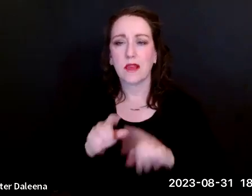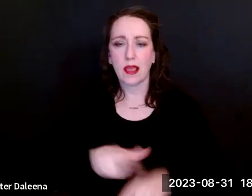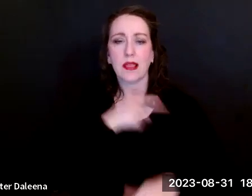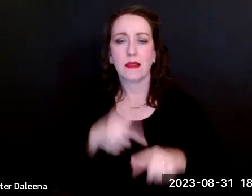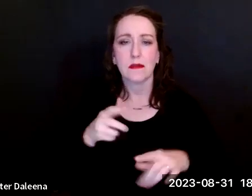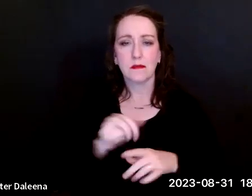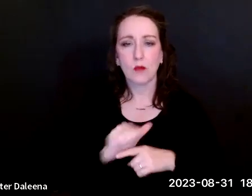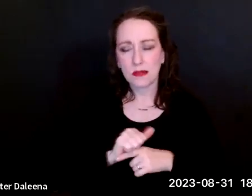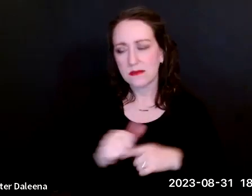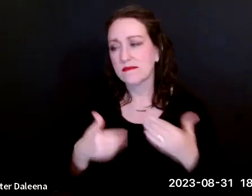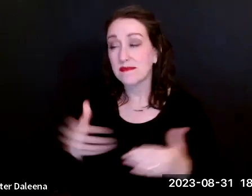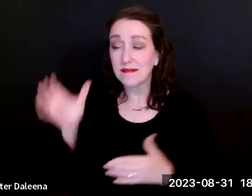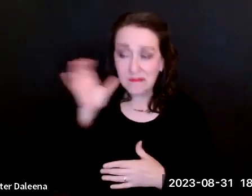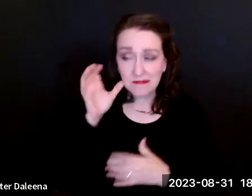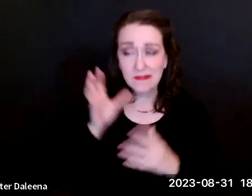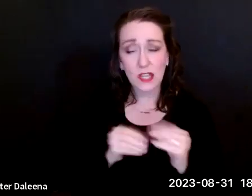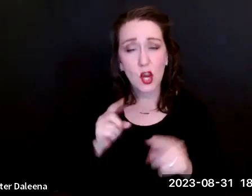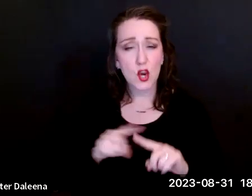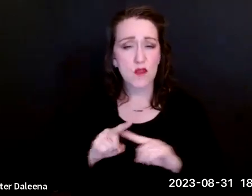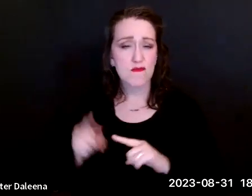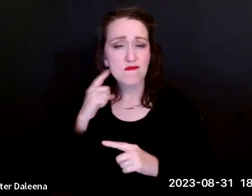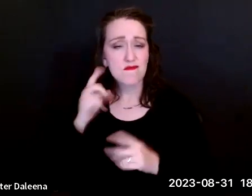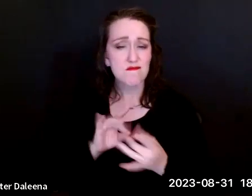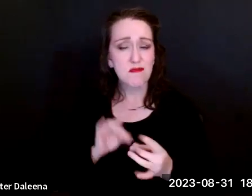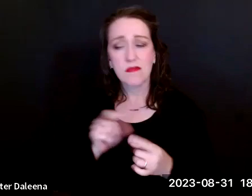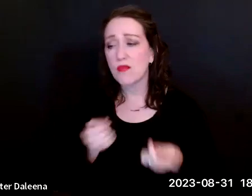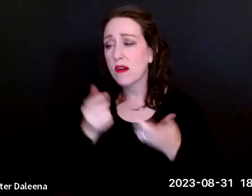during the listening sessions we heard several comments about providers having been in practice